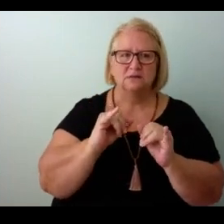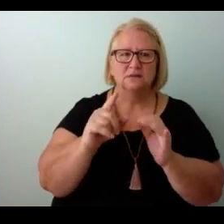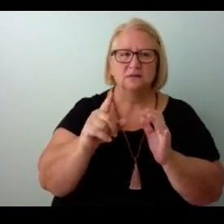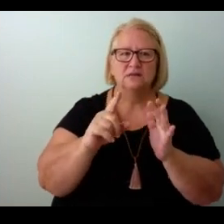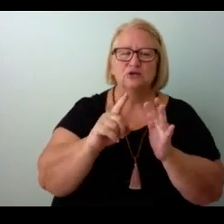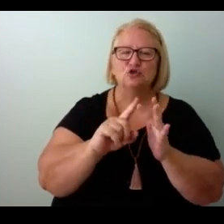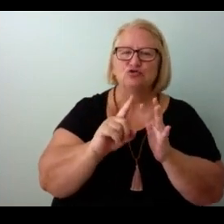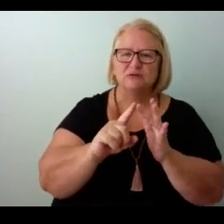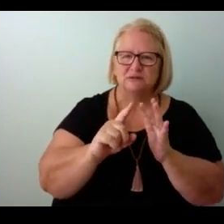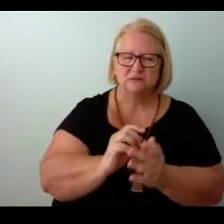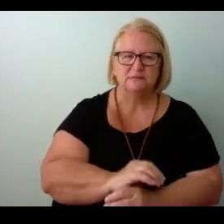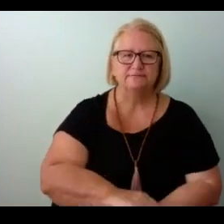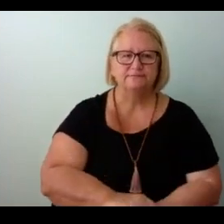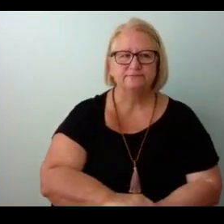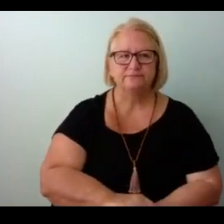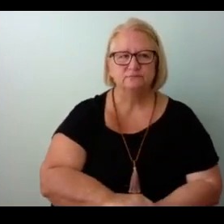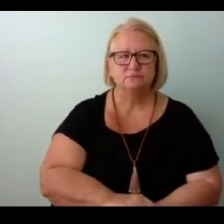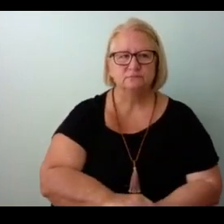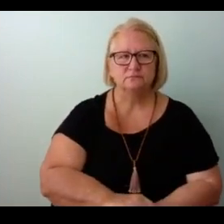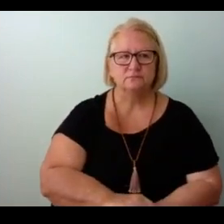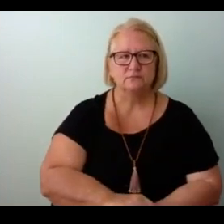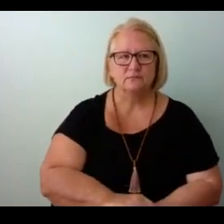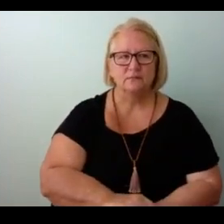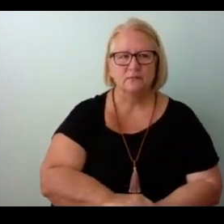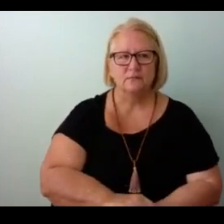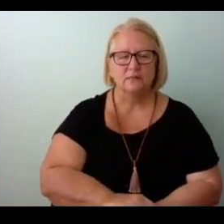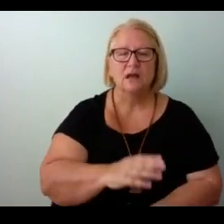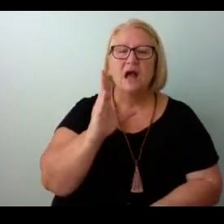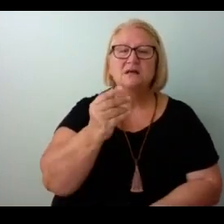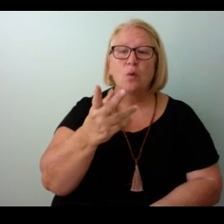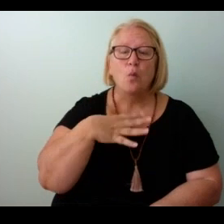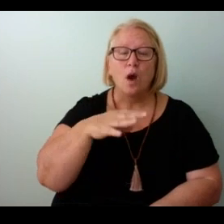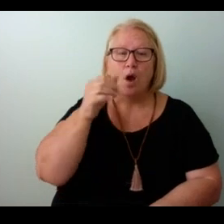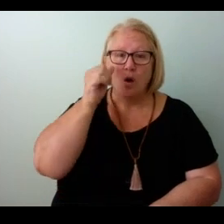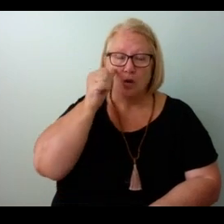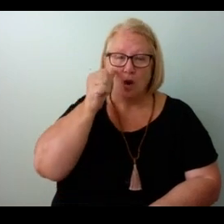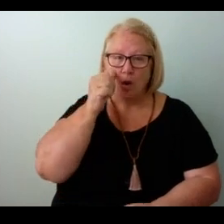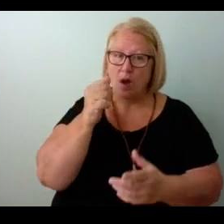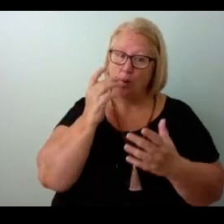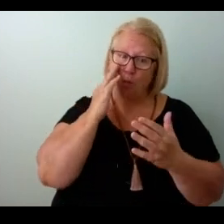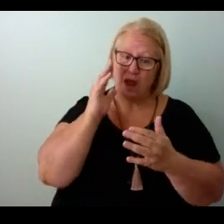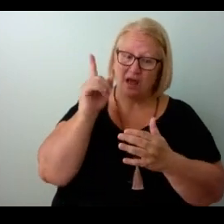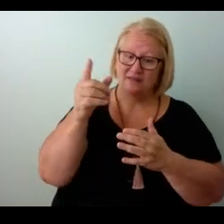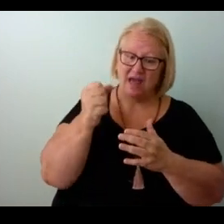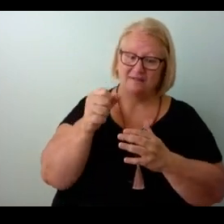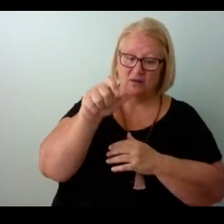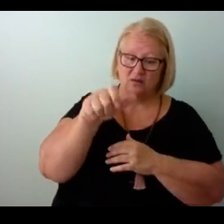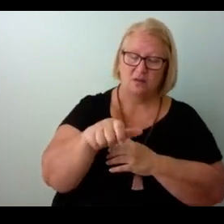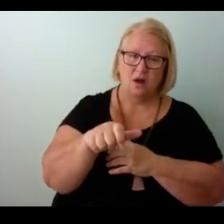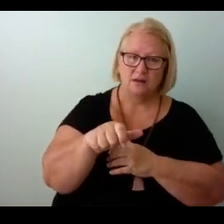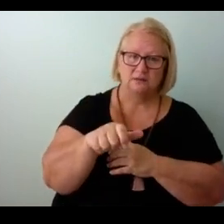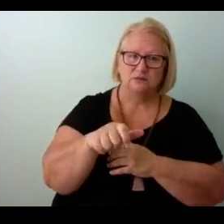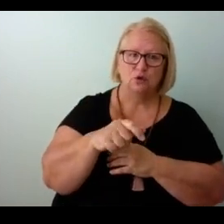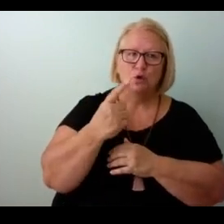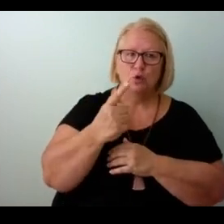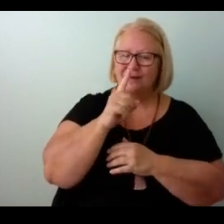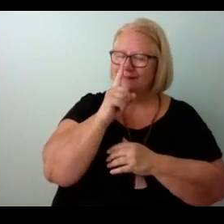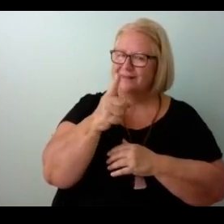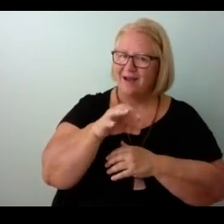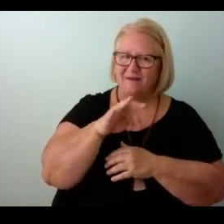Somebody would like some guidance on when they have a client who can't afford to pay